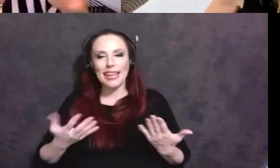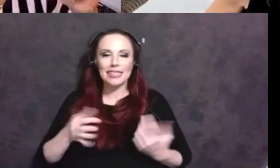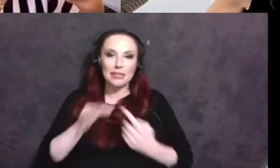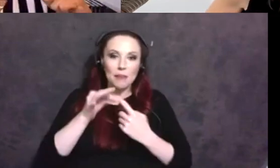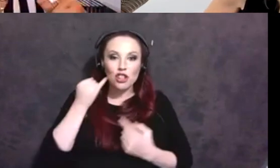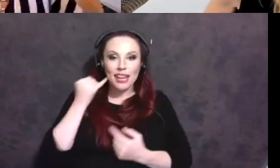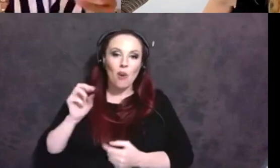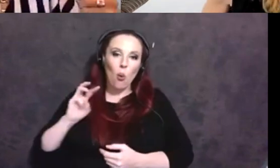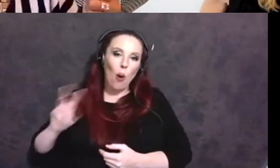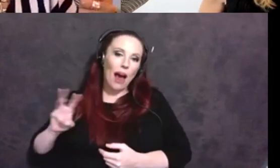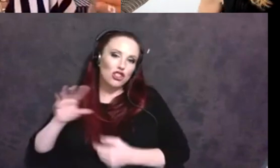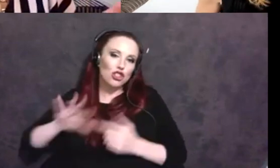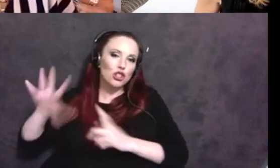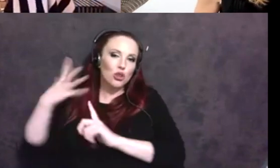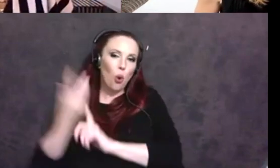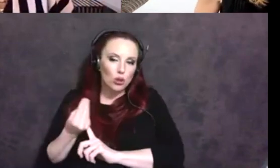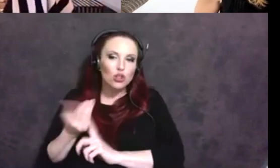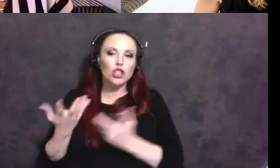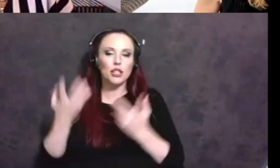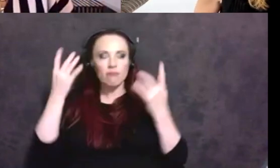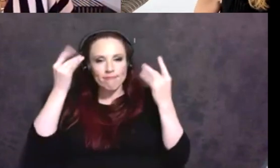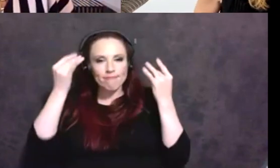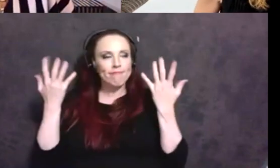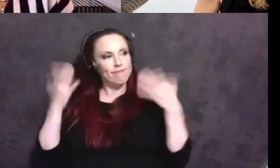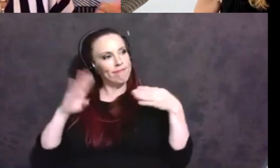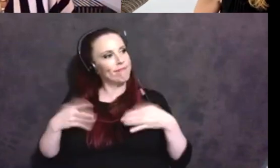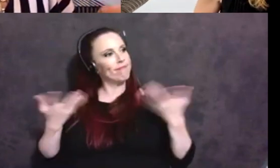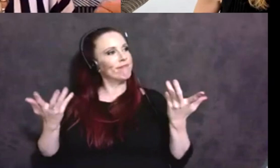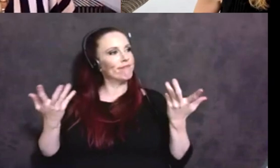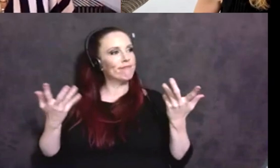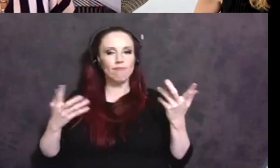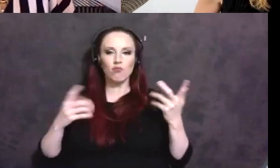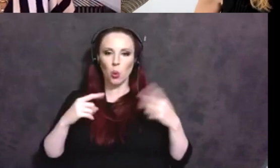about is being in your body which I know sounds like some hippie, dippy stuff for a lot of